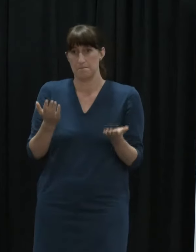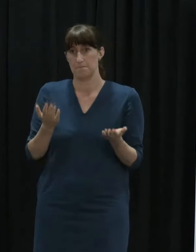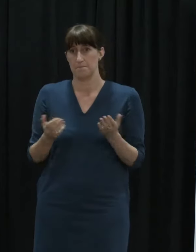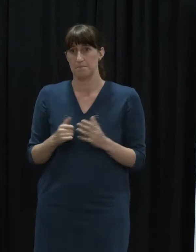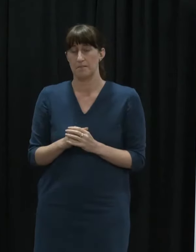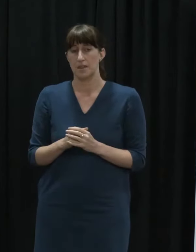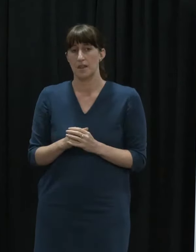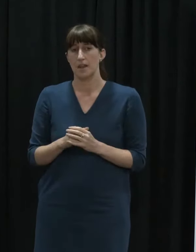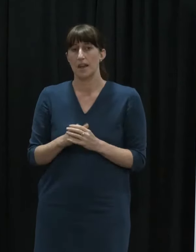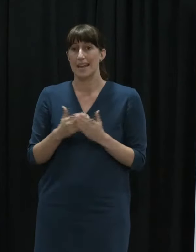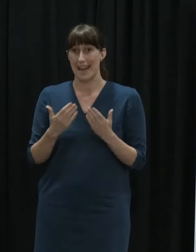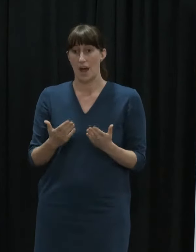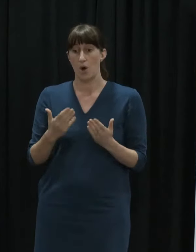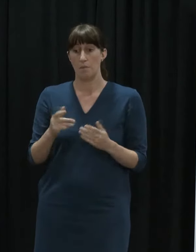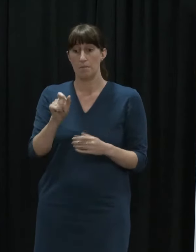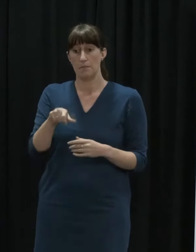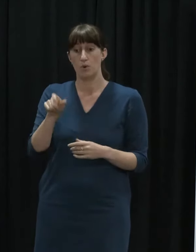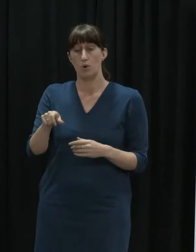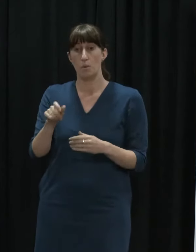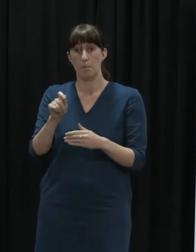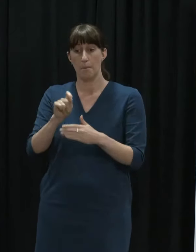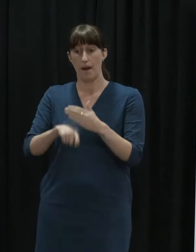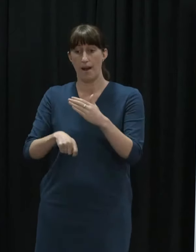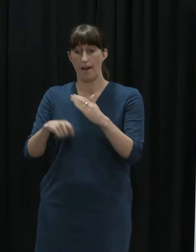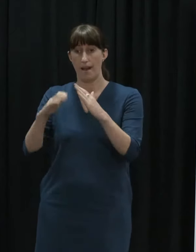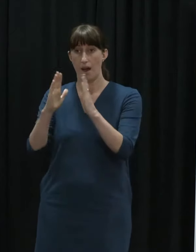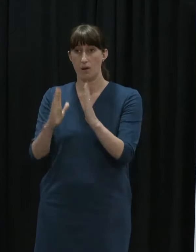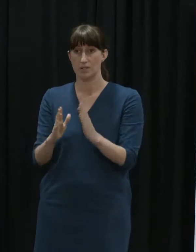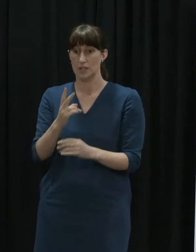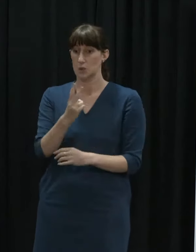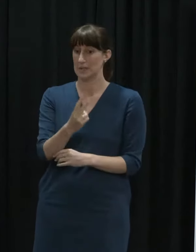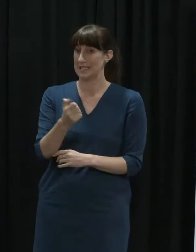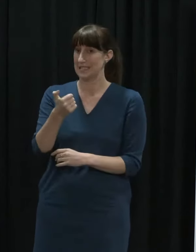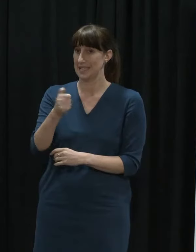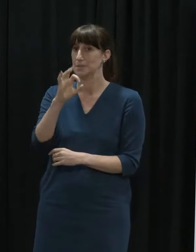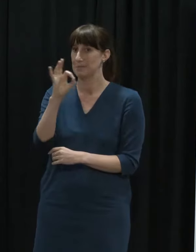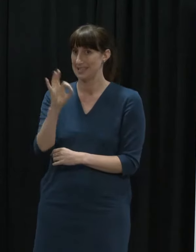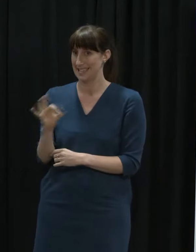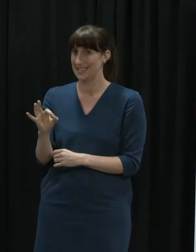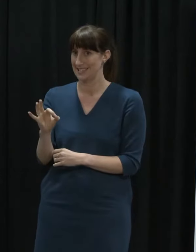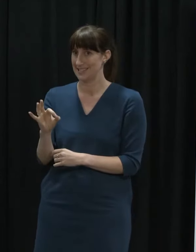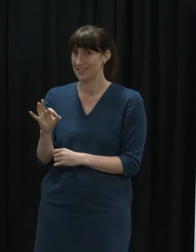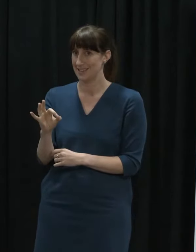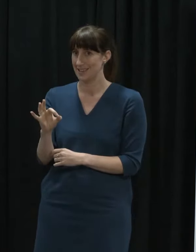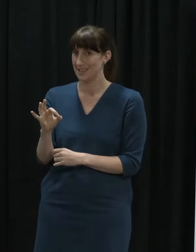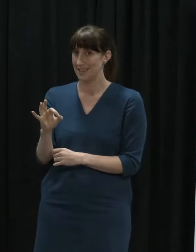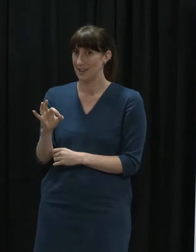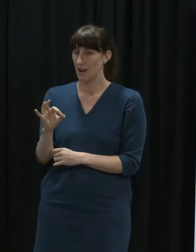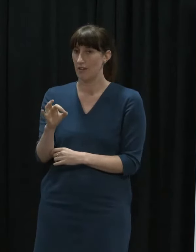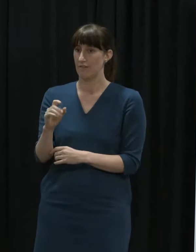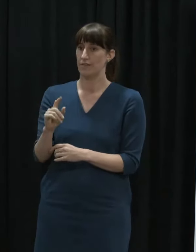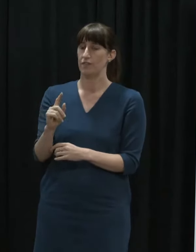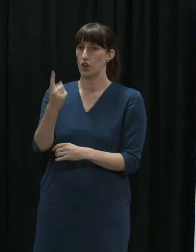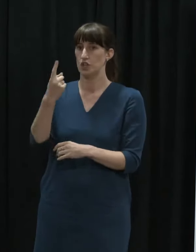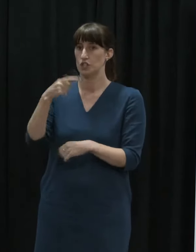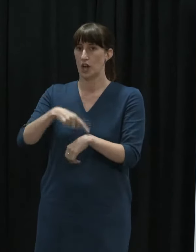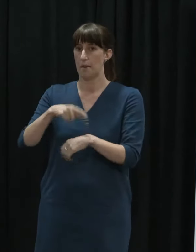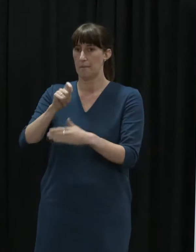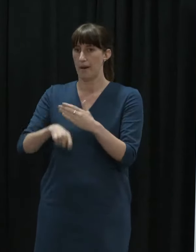predictions end up being the case. But already we have seen first home buyers now making up 26%